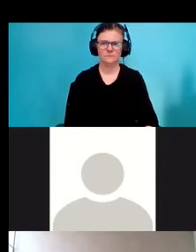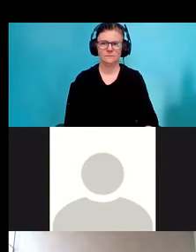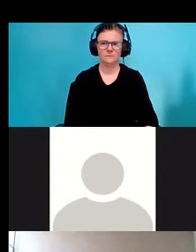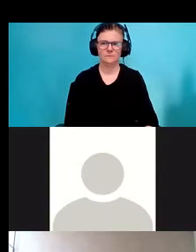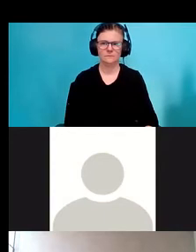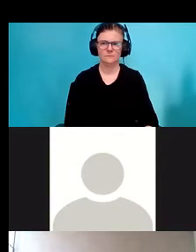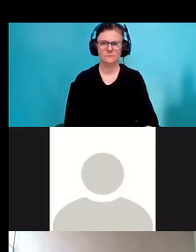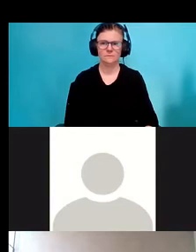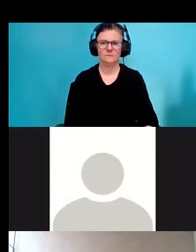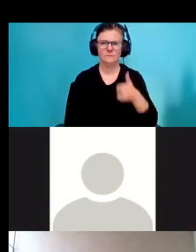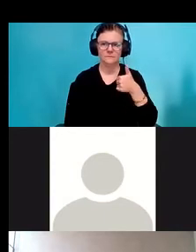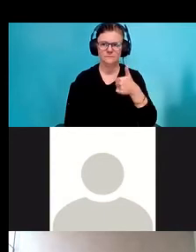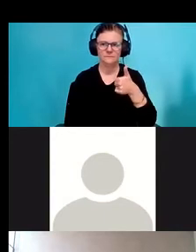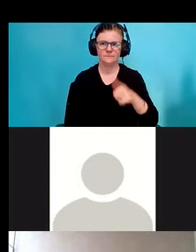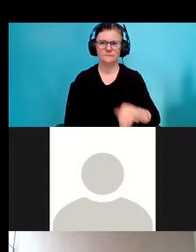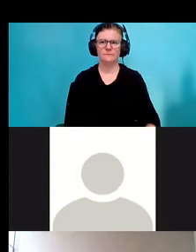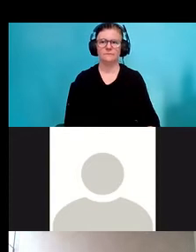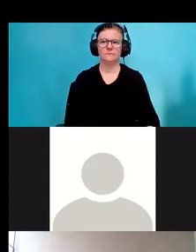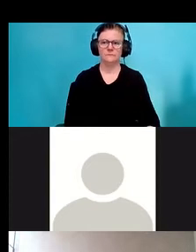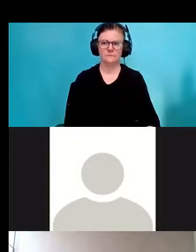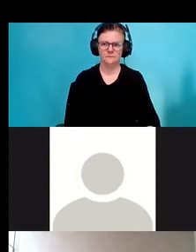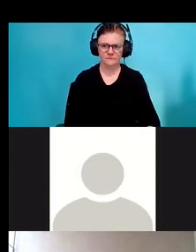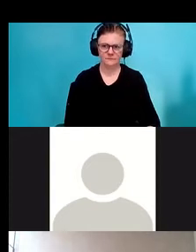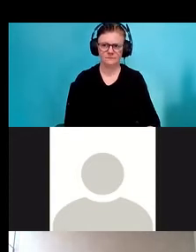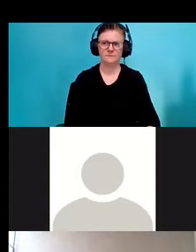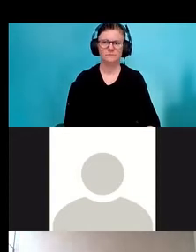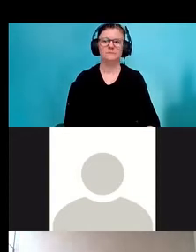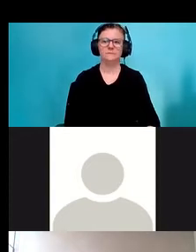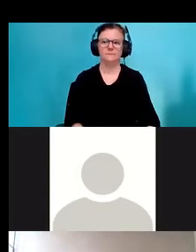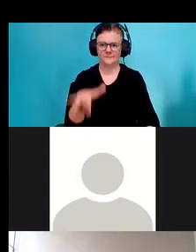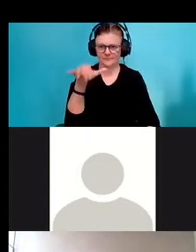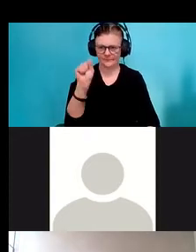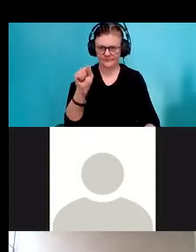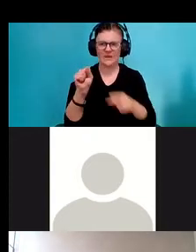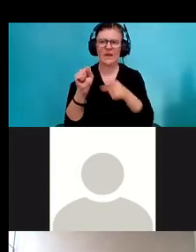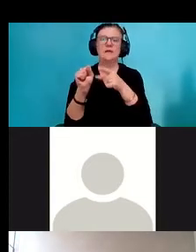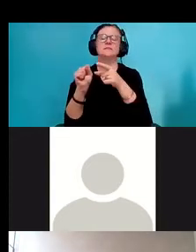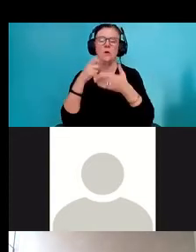Exactly. The way they tailor their program to serve their community.